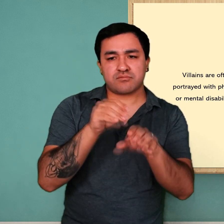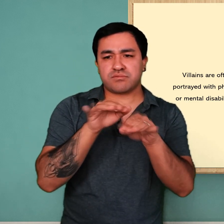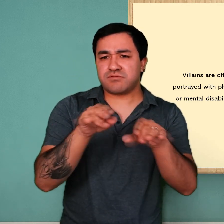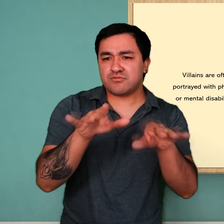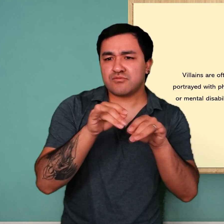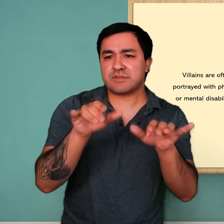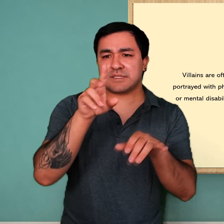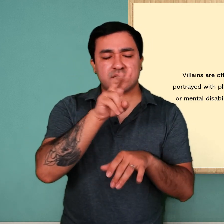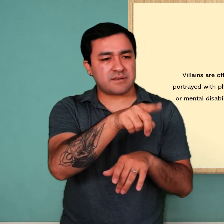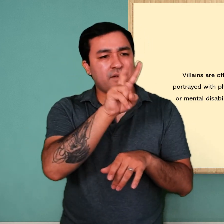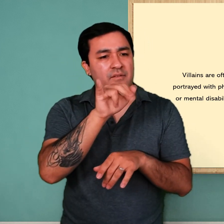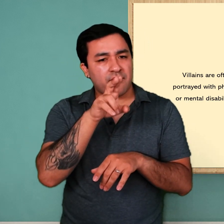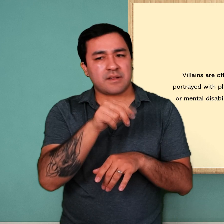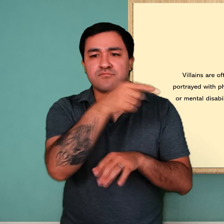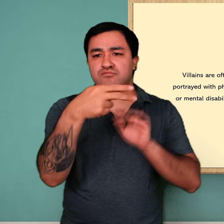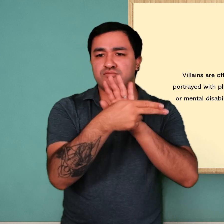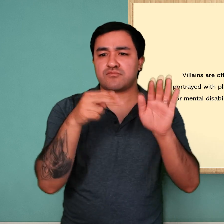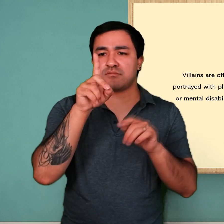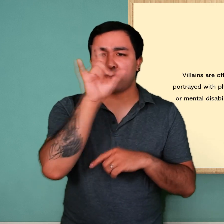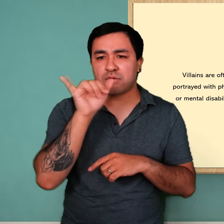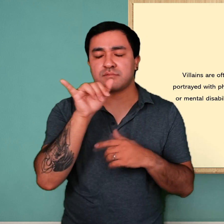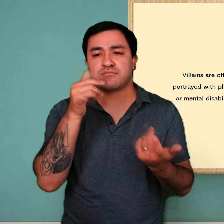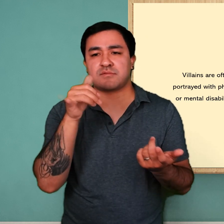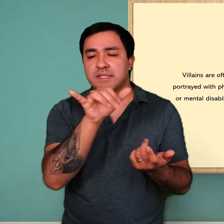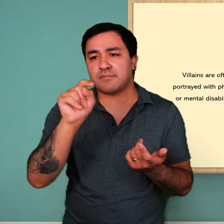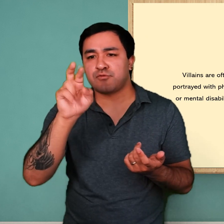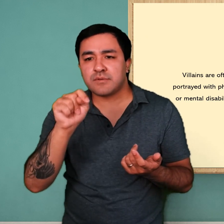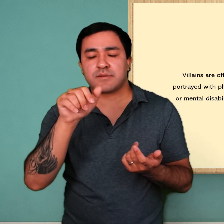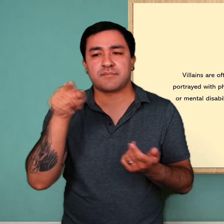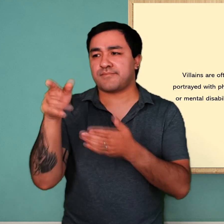Where does this behavior come from and has the media done anything to promote it?